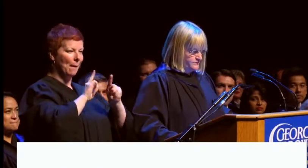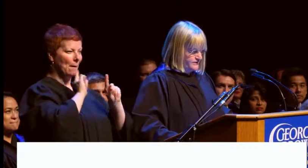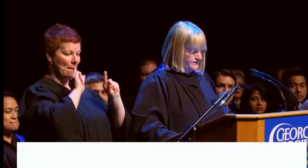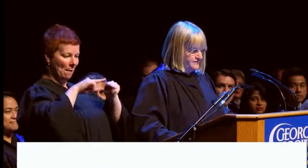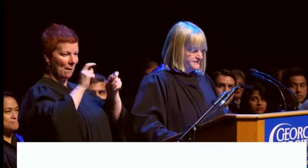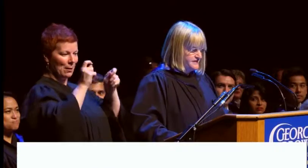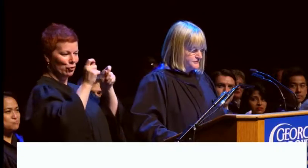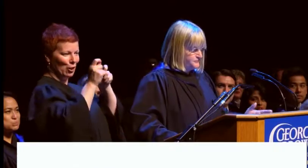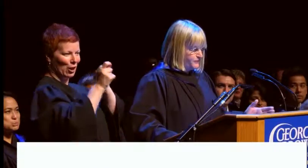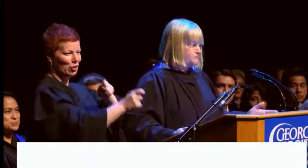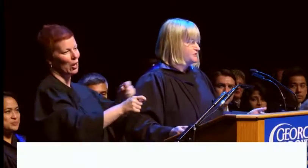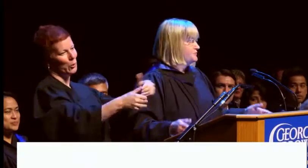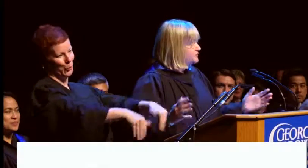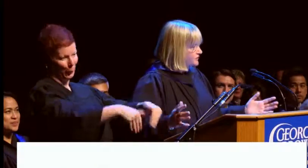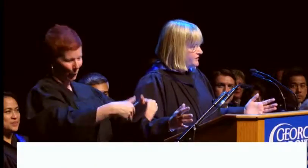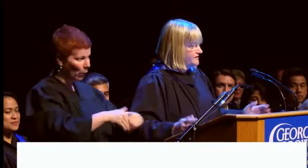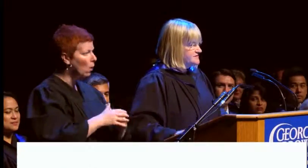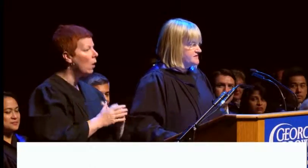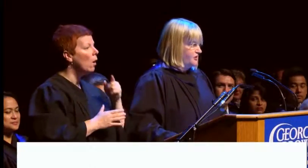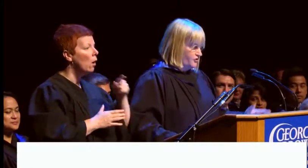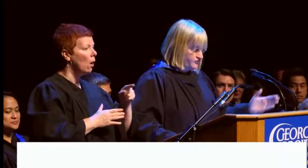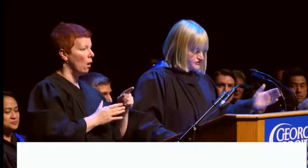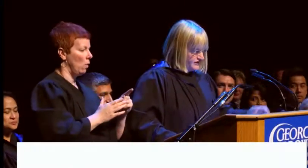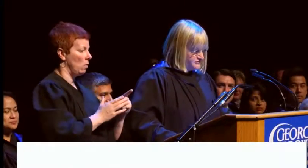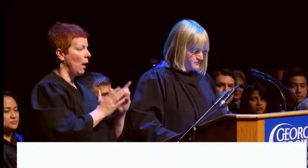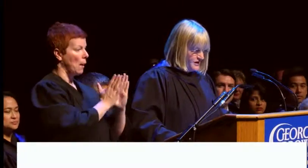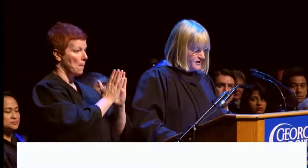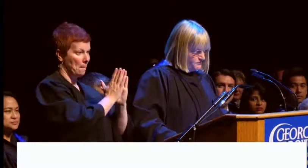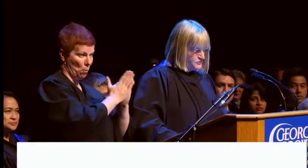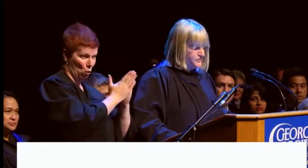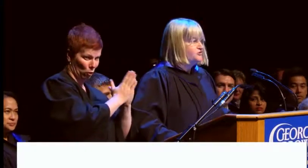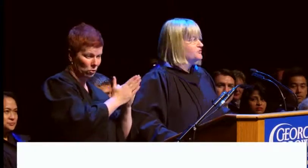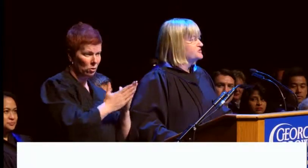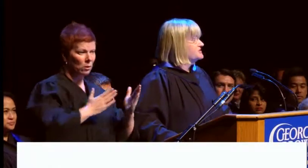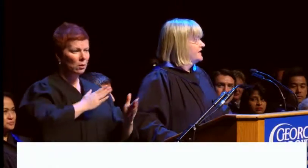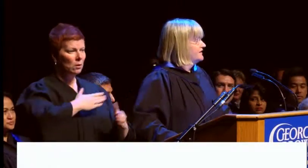IT IS THIS CENTRAL PART BETWEEN THE BOOKENDS, OR THE STUFF BETWEEN THE NOSE TO TAIL,